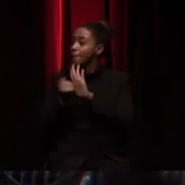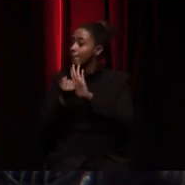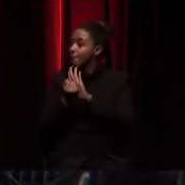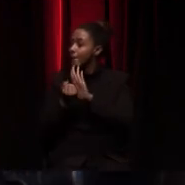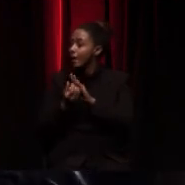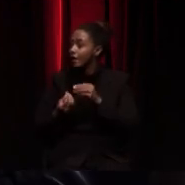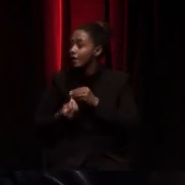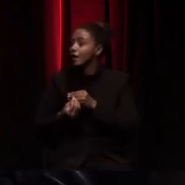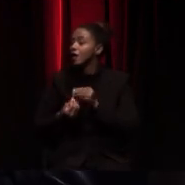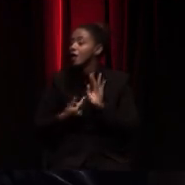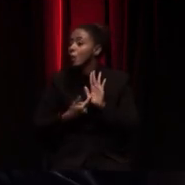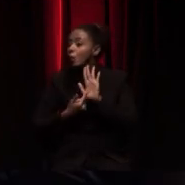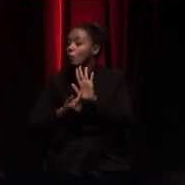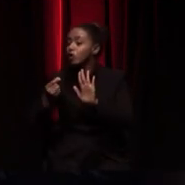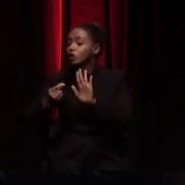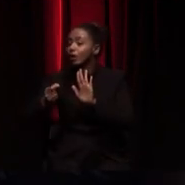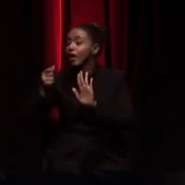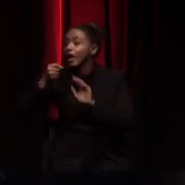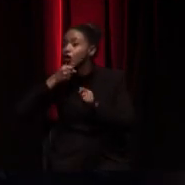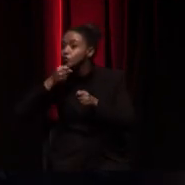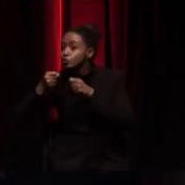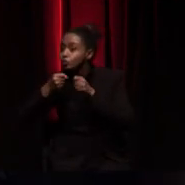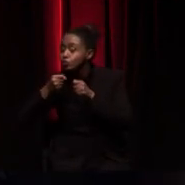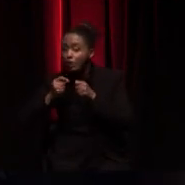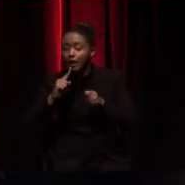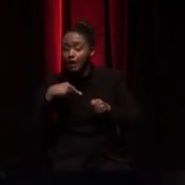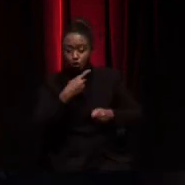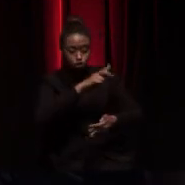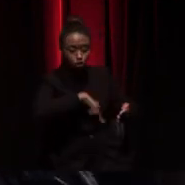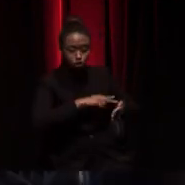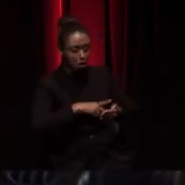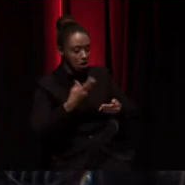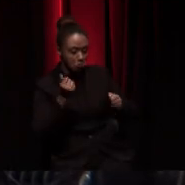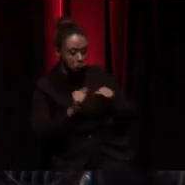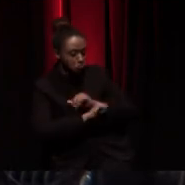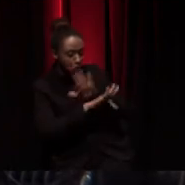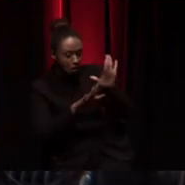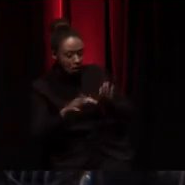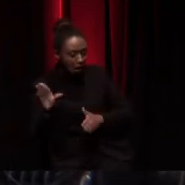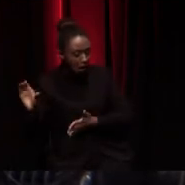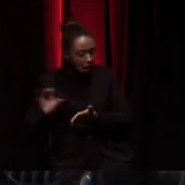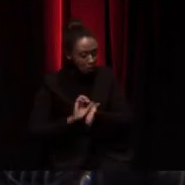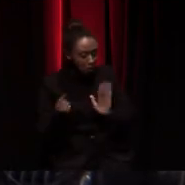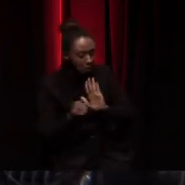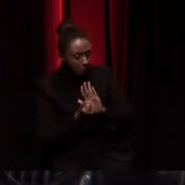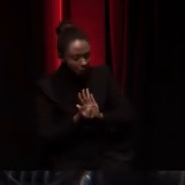without alerting or warning the reader. Do you consider that ethical?